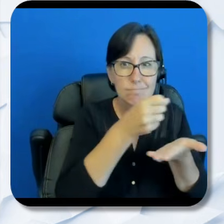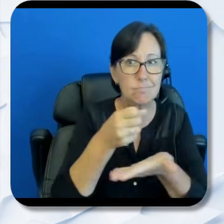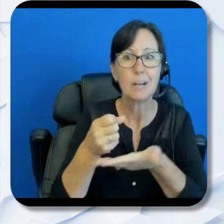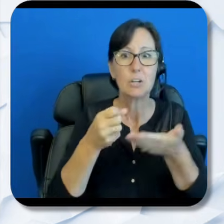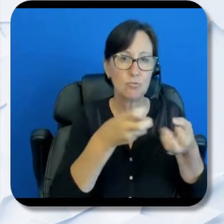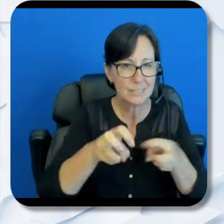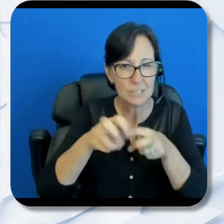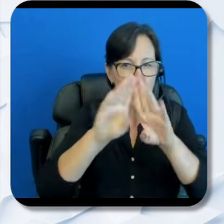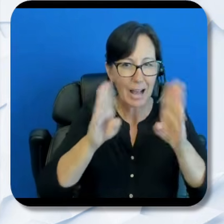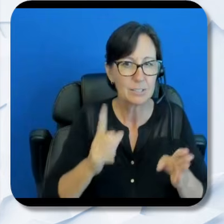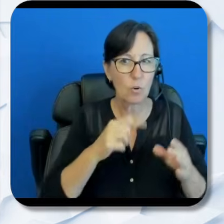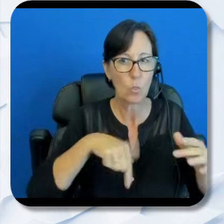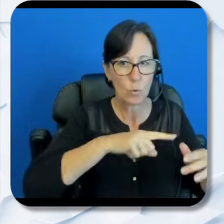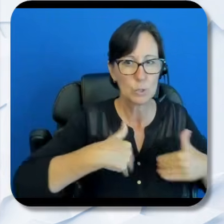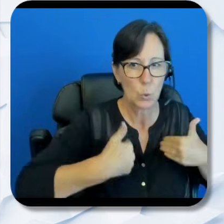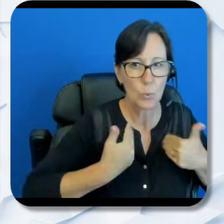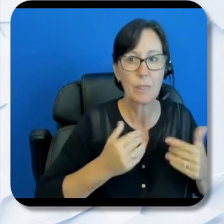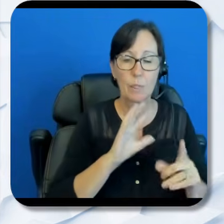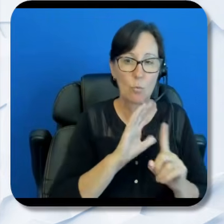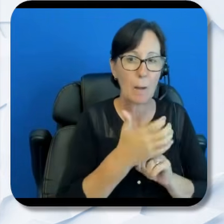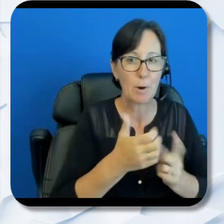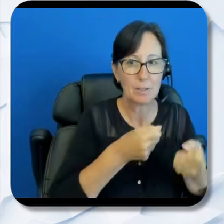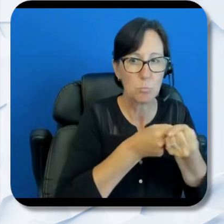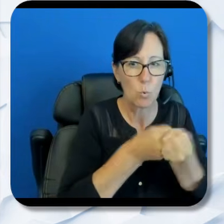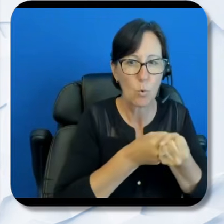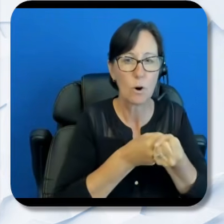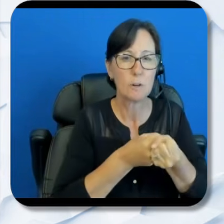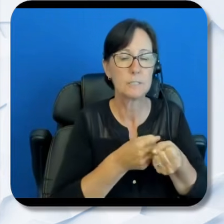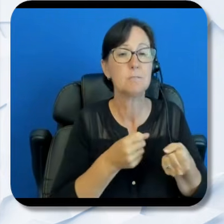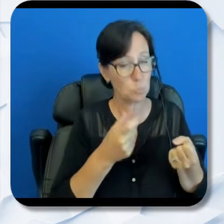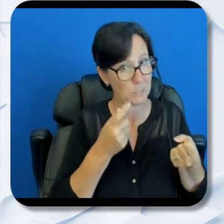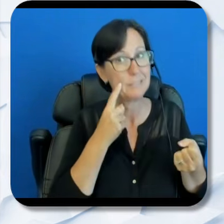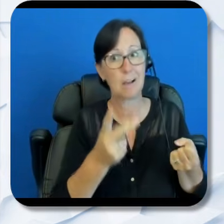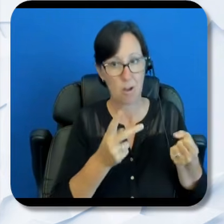for these youth, the wraparound supports that they need, we saw the success that many youth have,